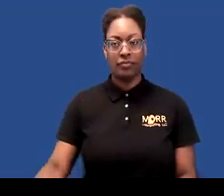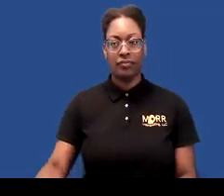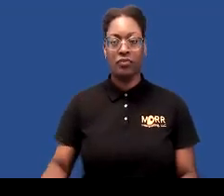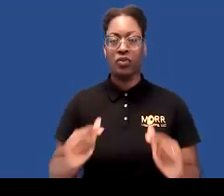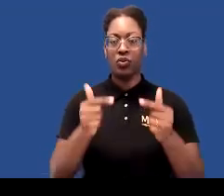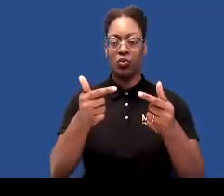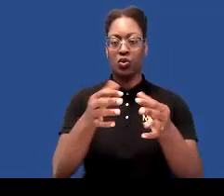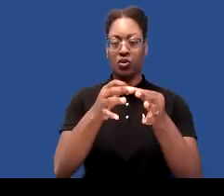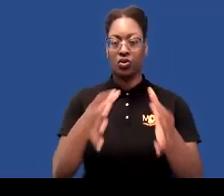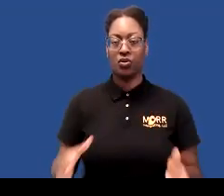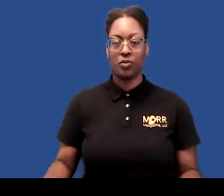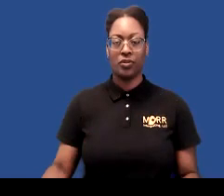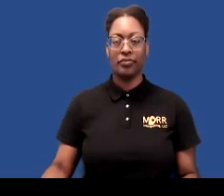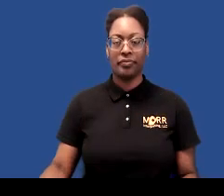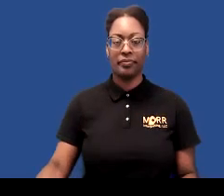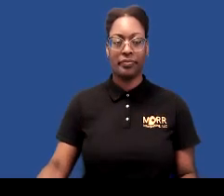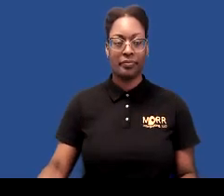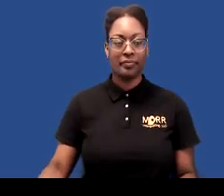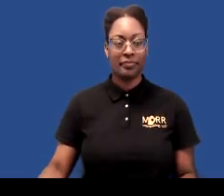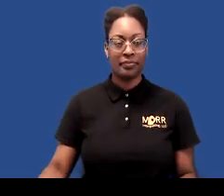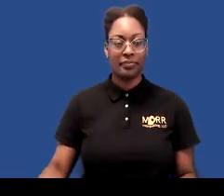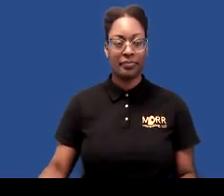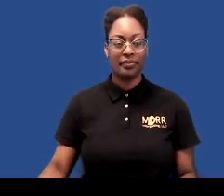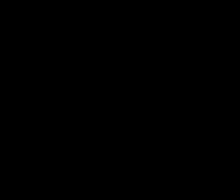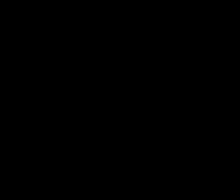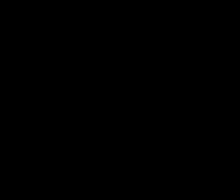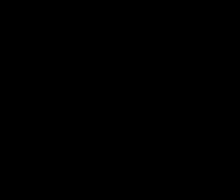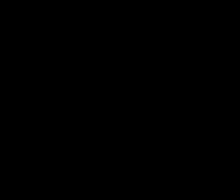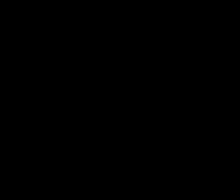Emphasis there is added. For Kendi, racism and antiracism